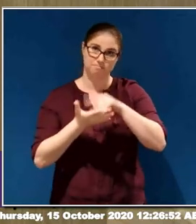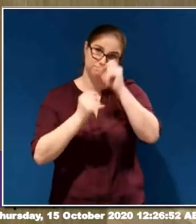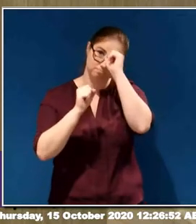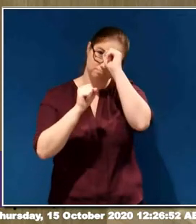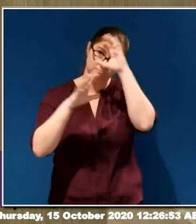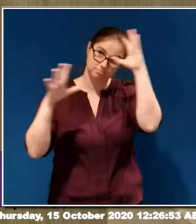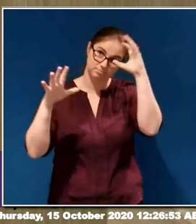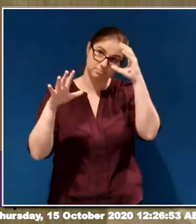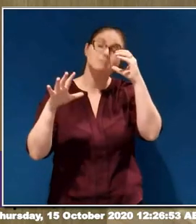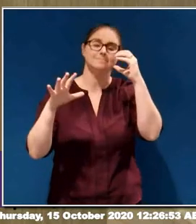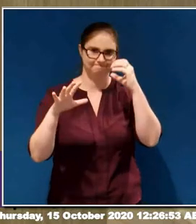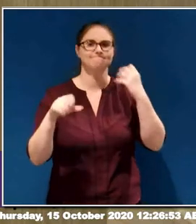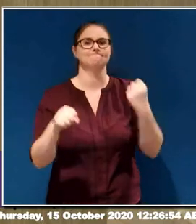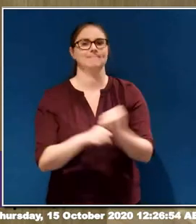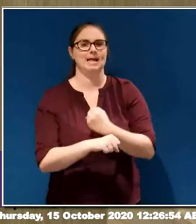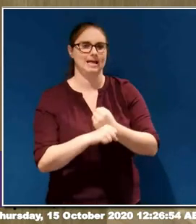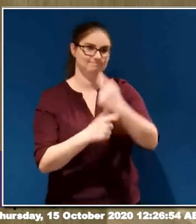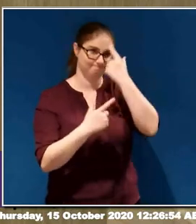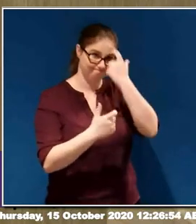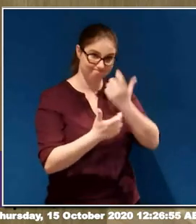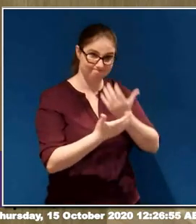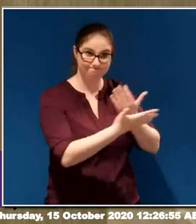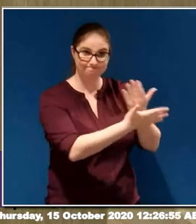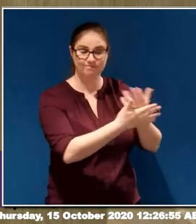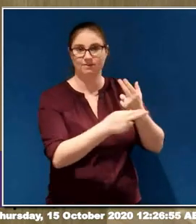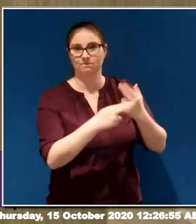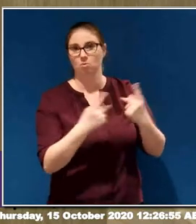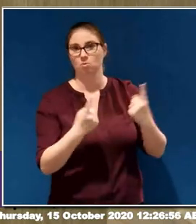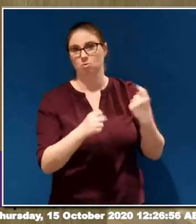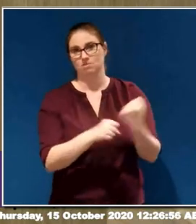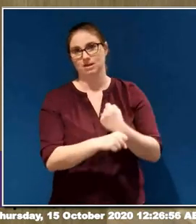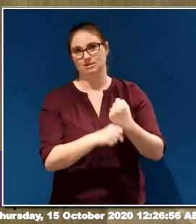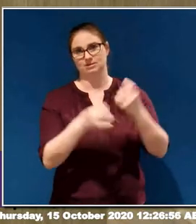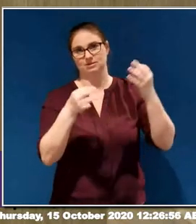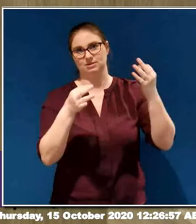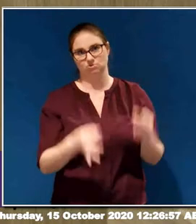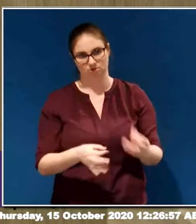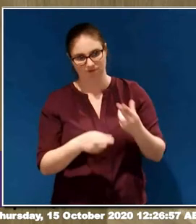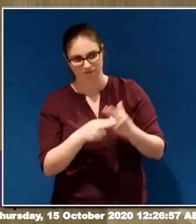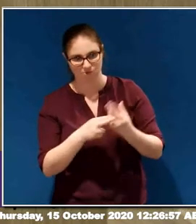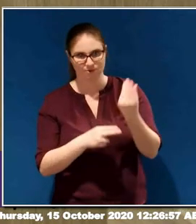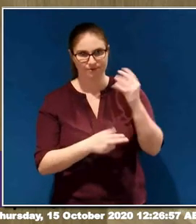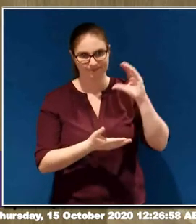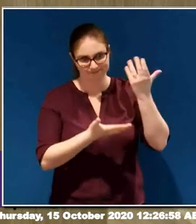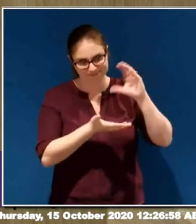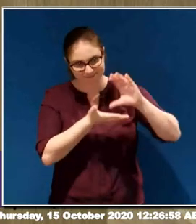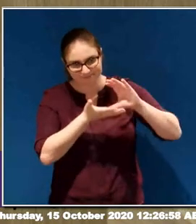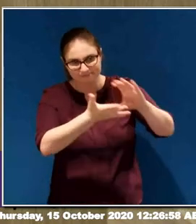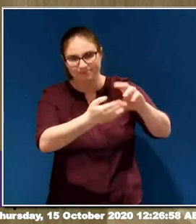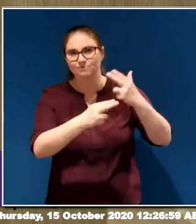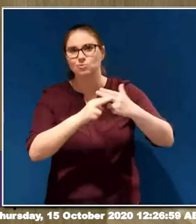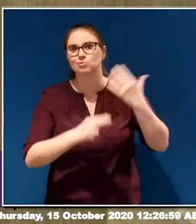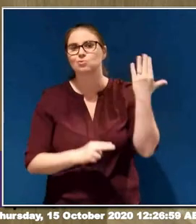decision-maker on the allocations to schools. Your statement speaks about involving